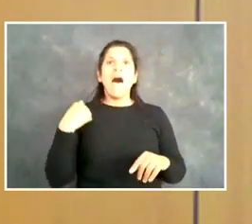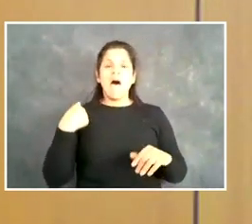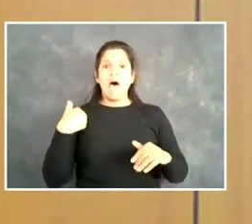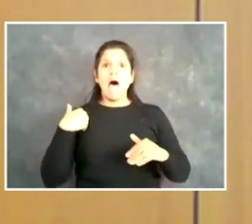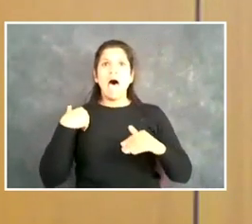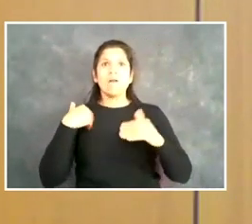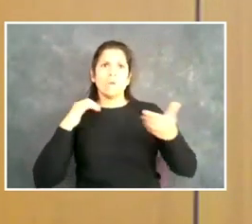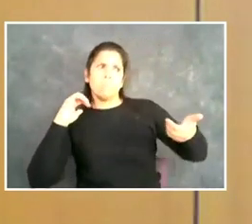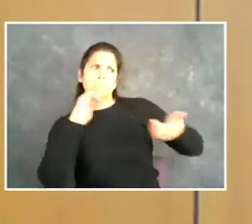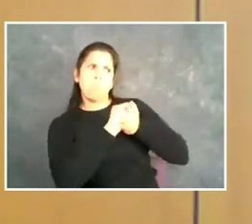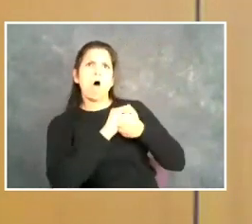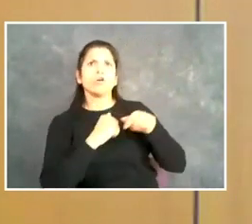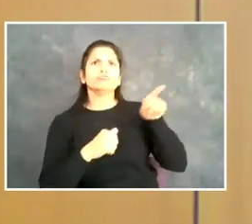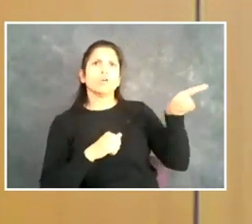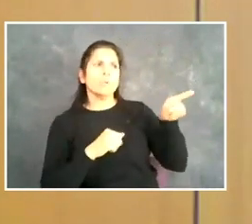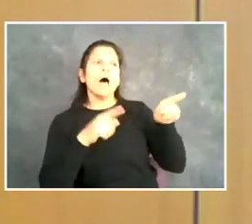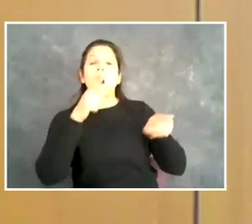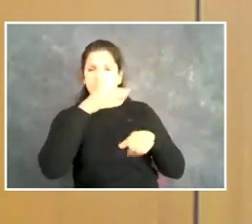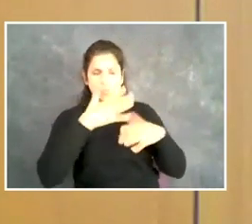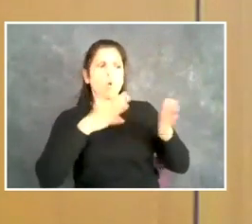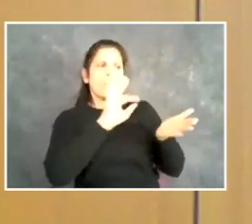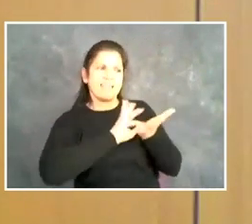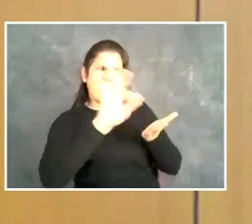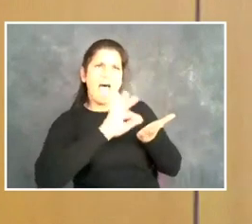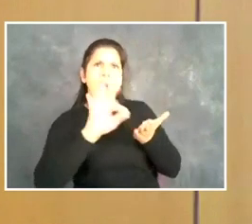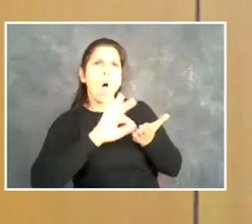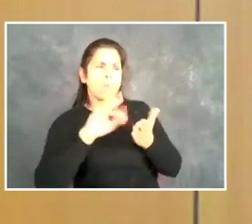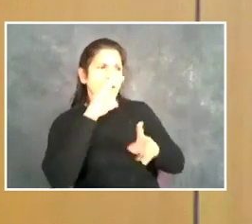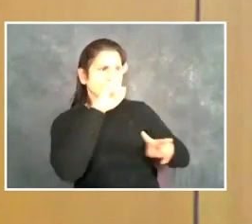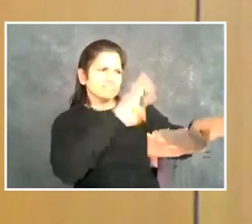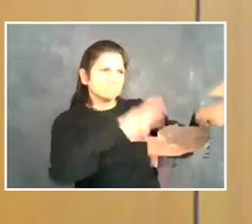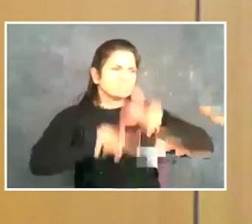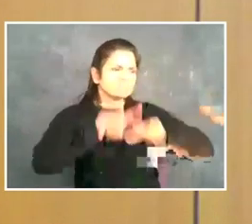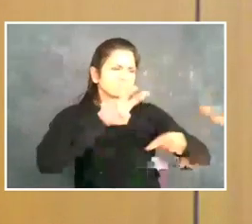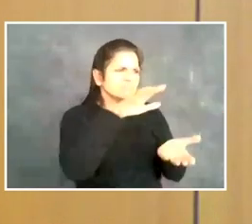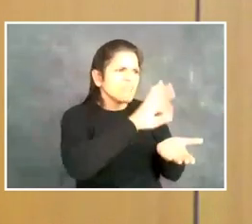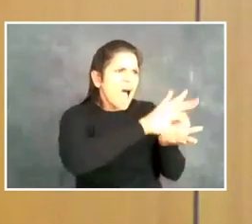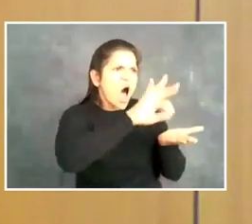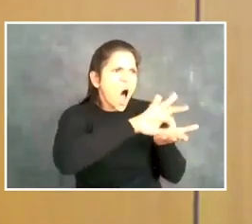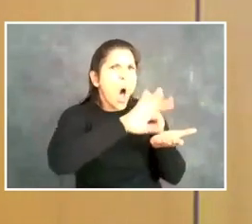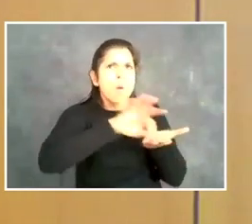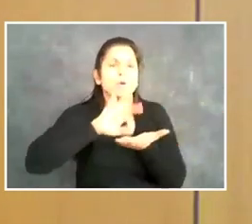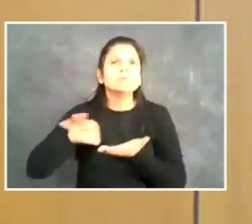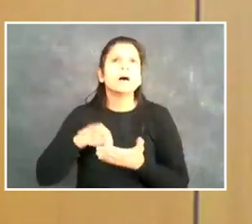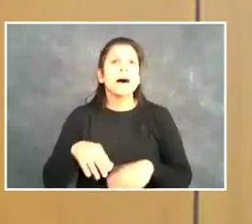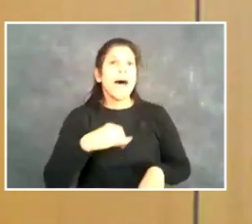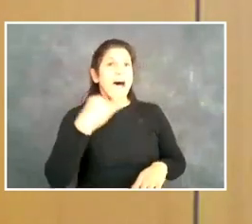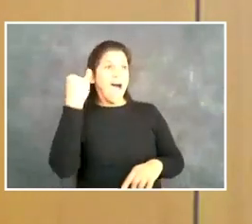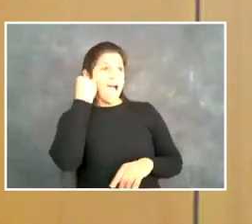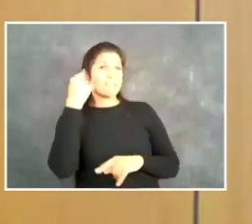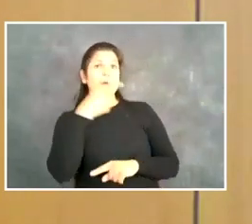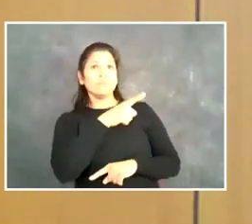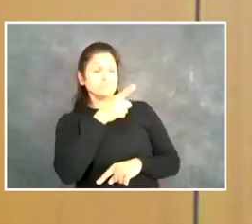THAT IF THIS IS A TREND BEING SEEN THROUGH OUR CLINICAL